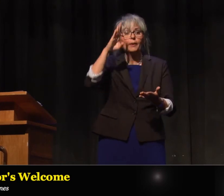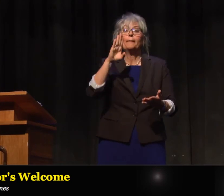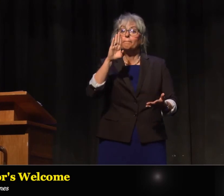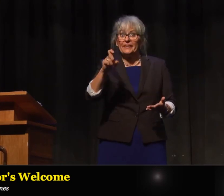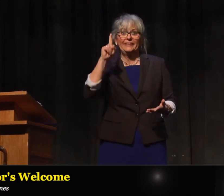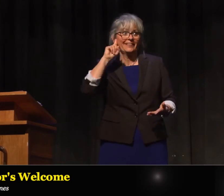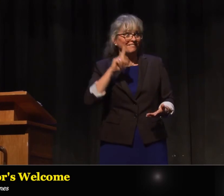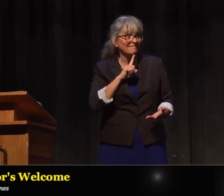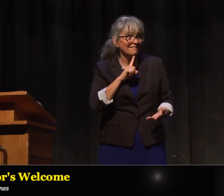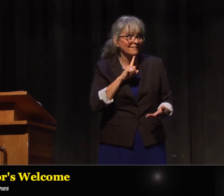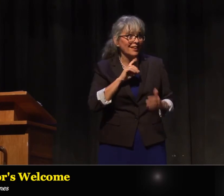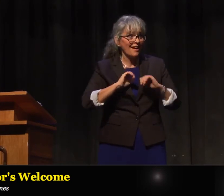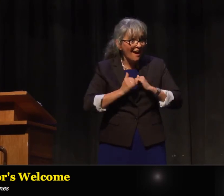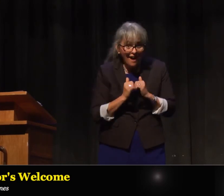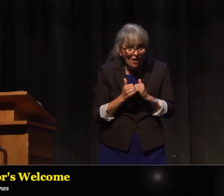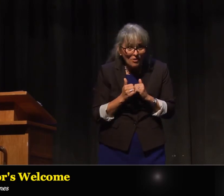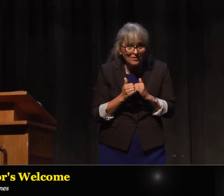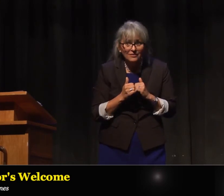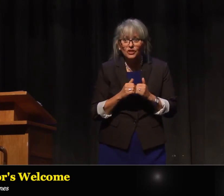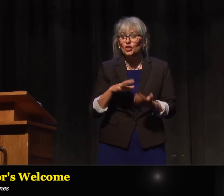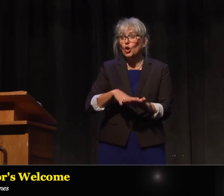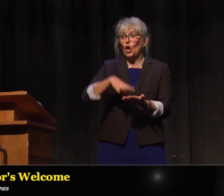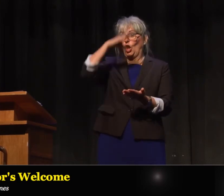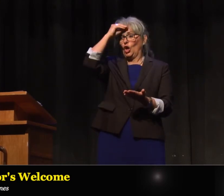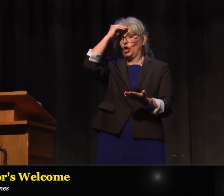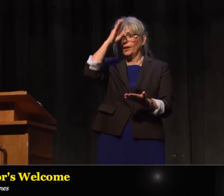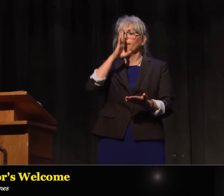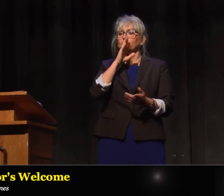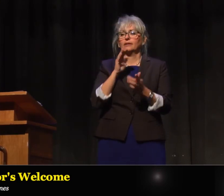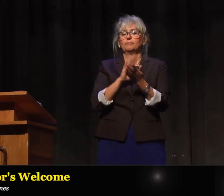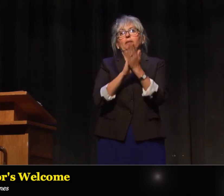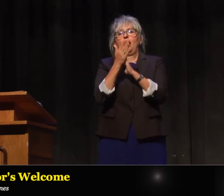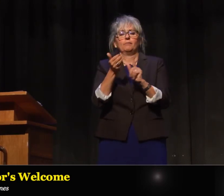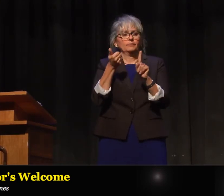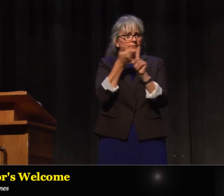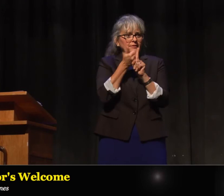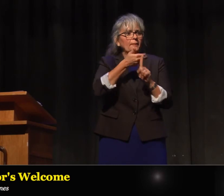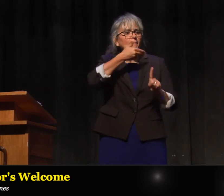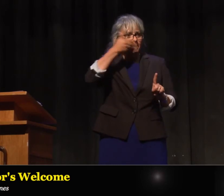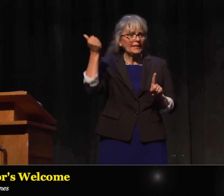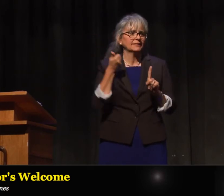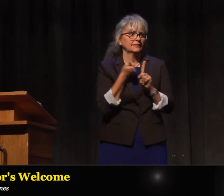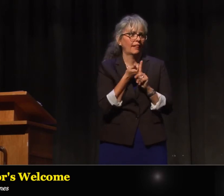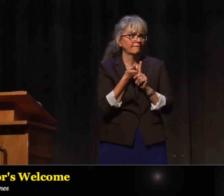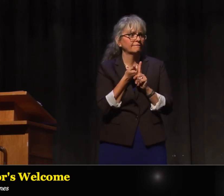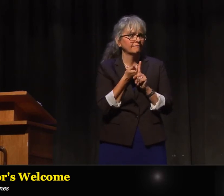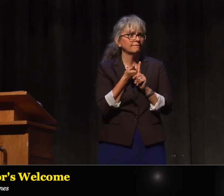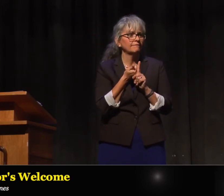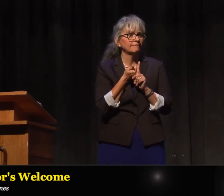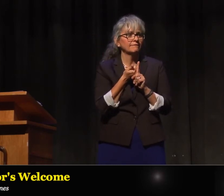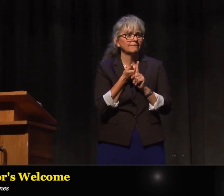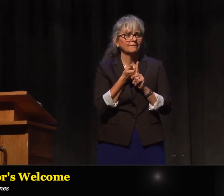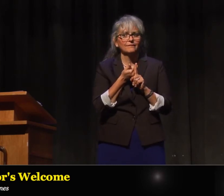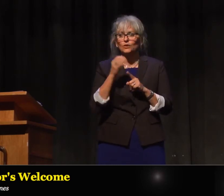You learned to be deaf and you learned to become your best self.